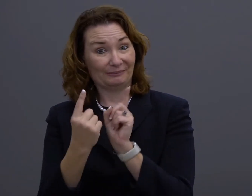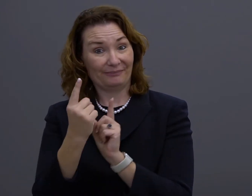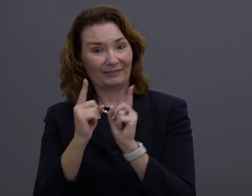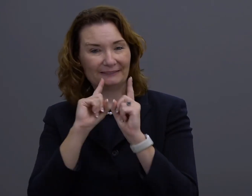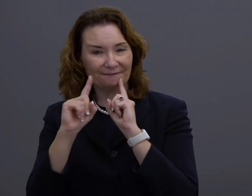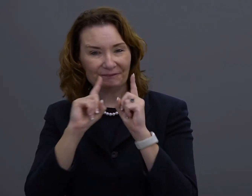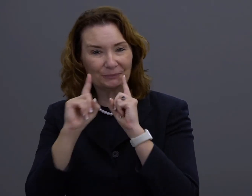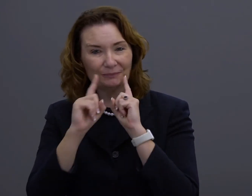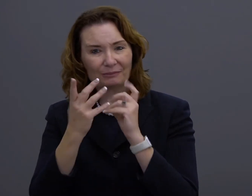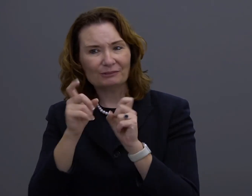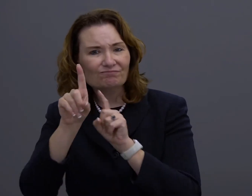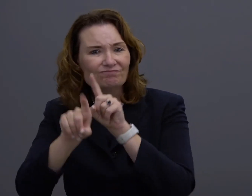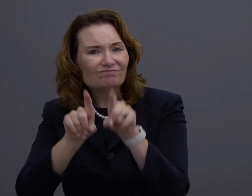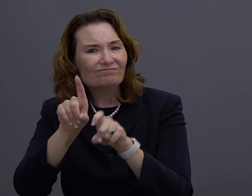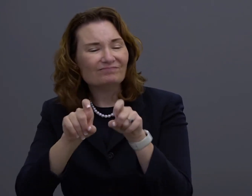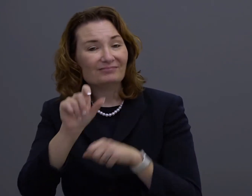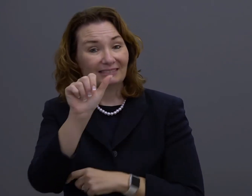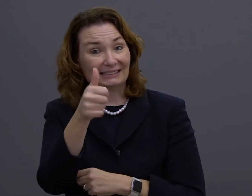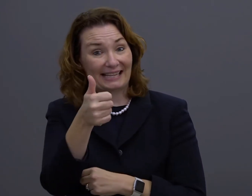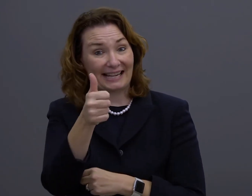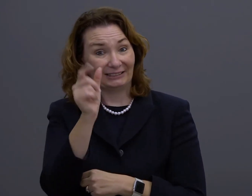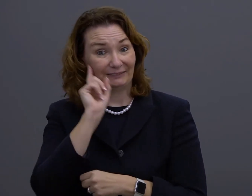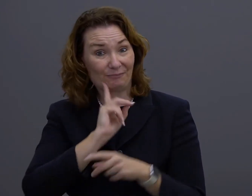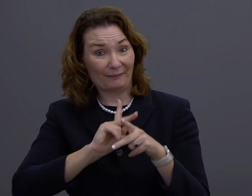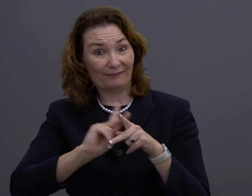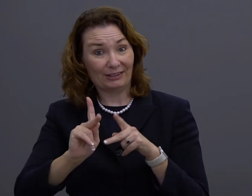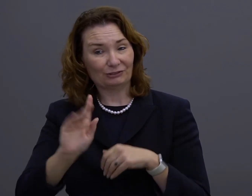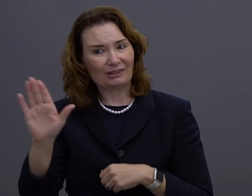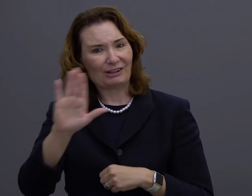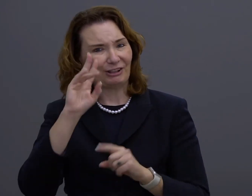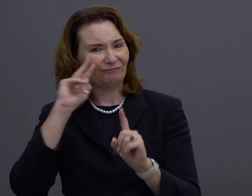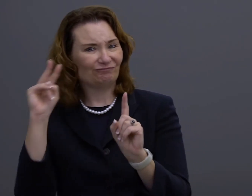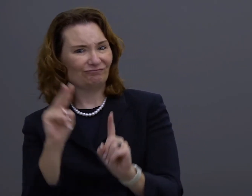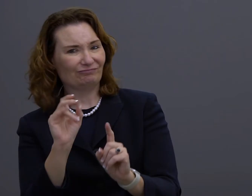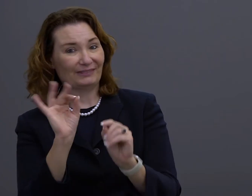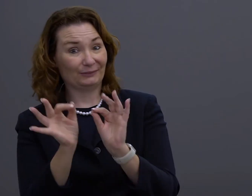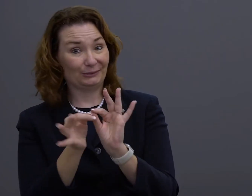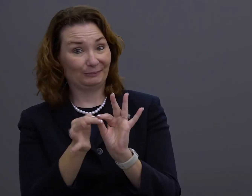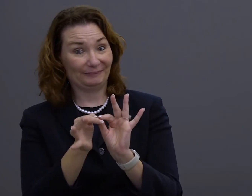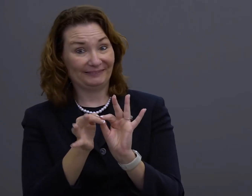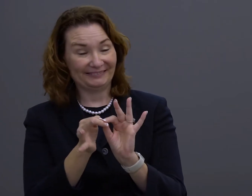and interviewing 10 Deaf professionals to document their views on interpreting.